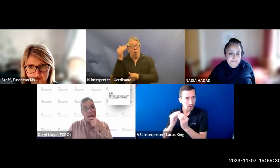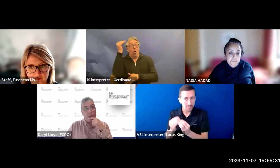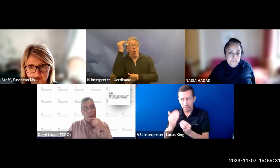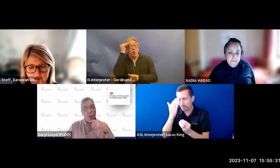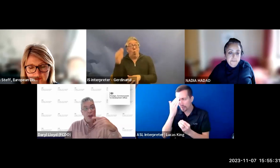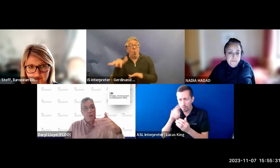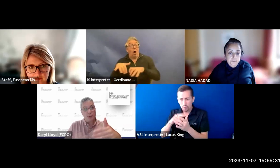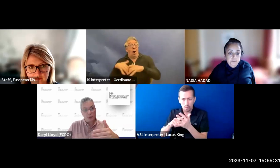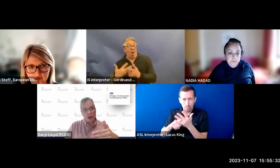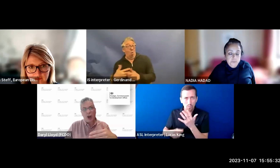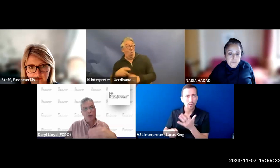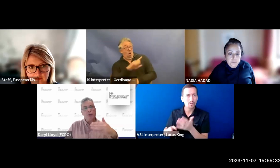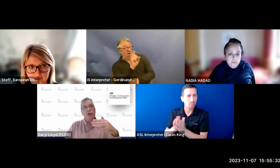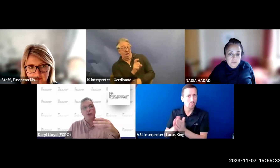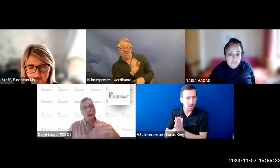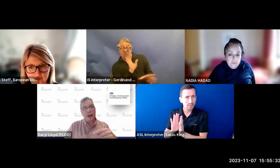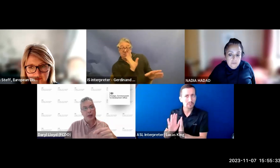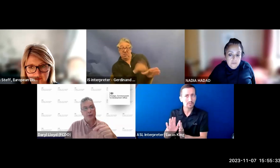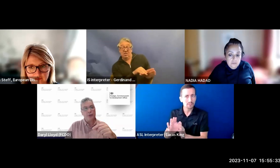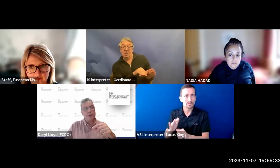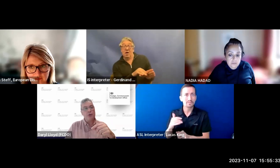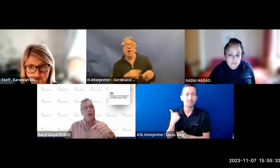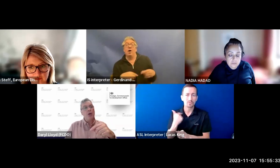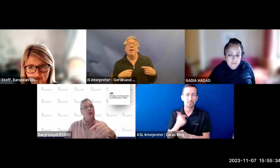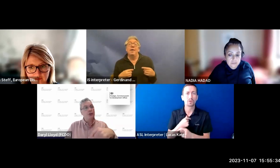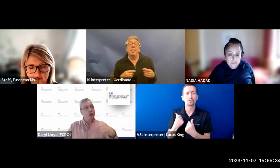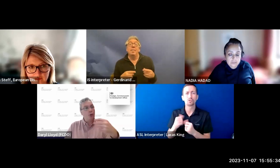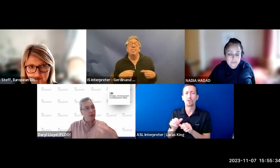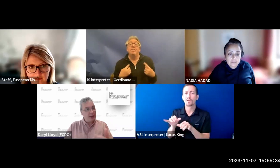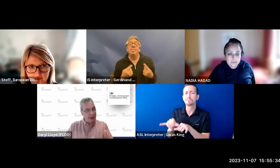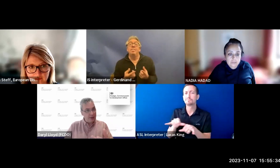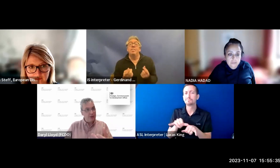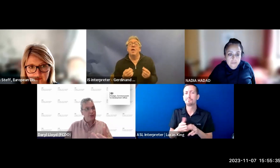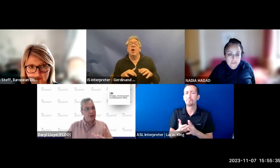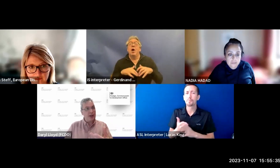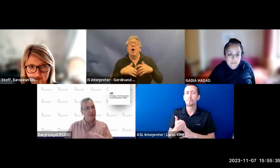And we've been trying to do that through seconding in staff